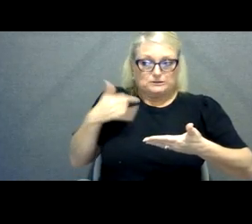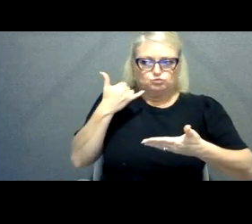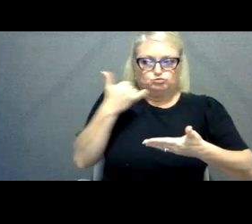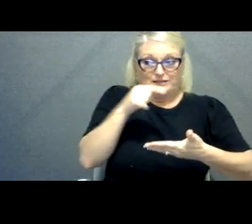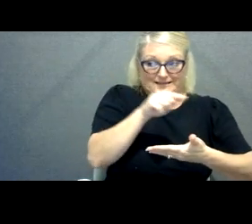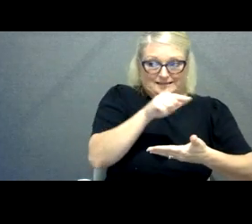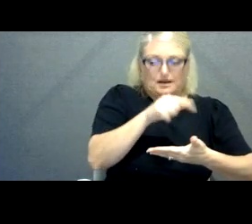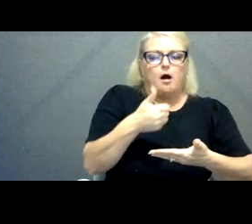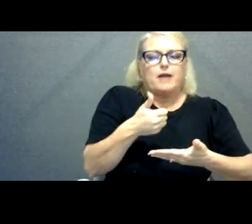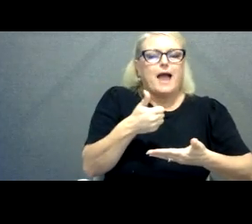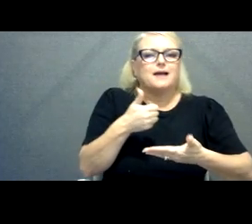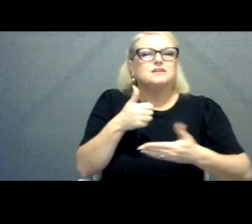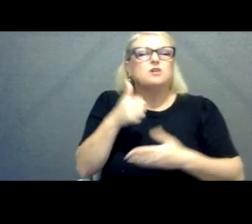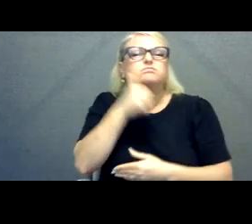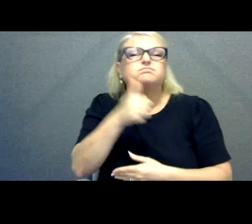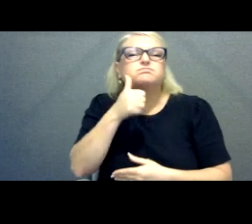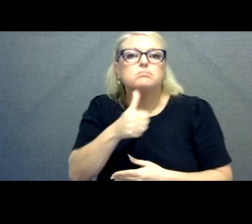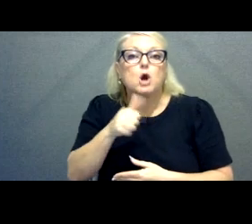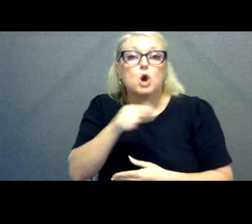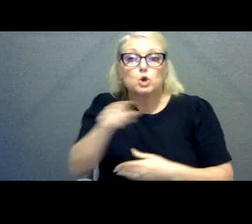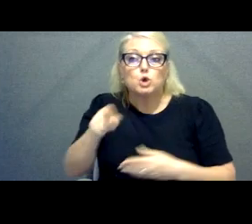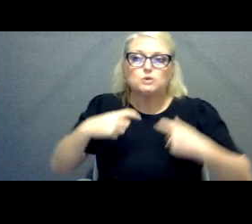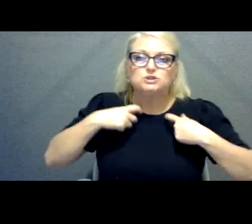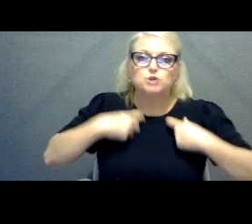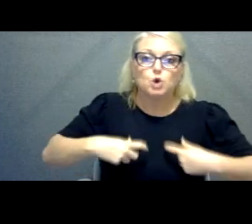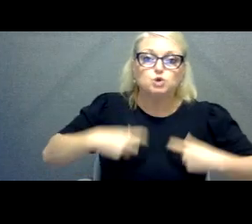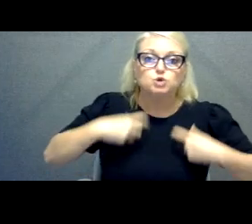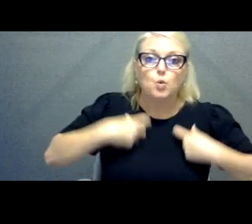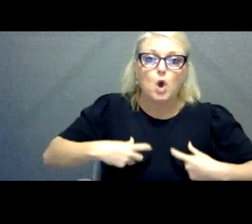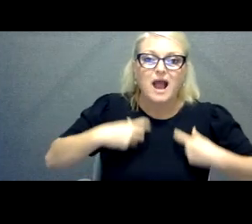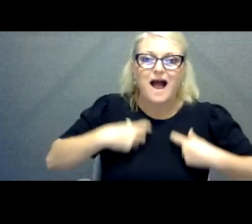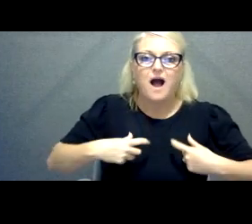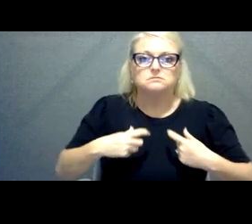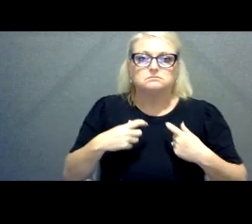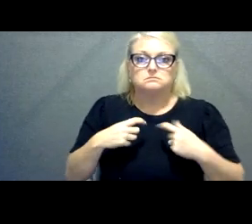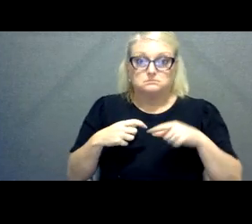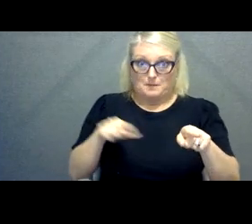worker you're assisting a client and they give you authority we can then have a conversation